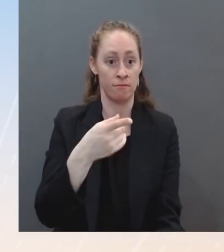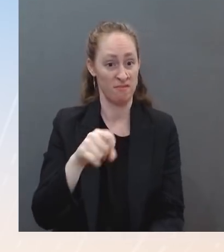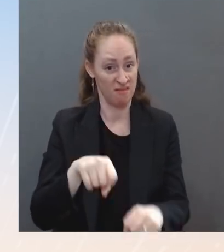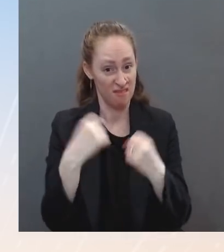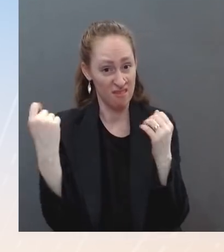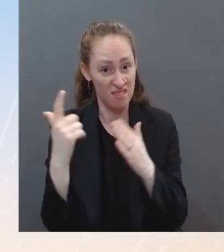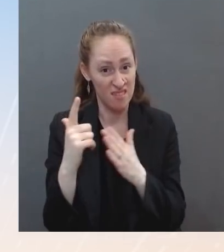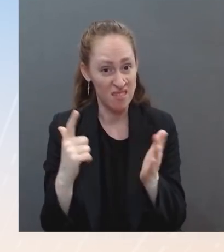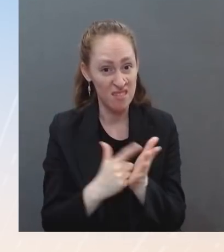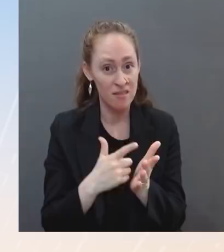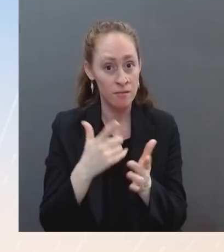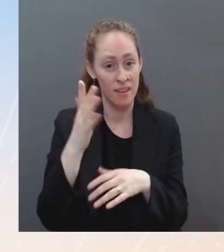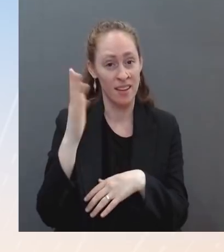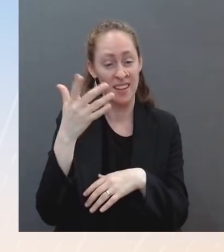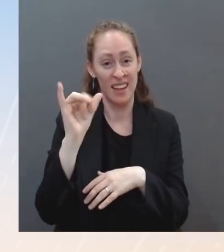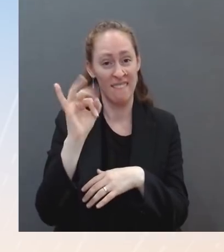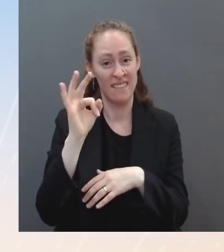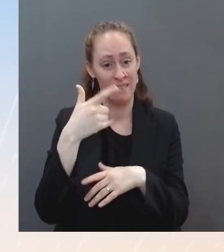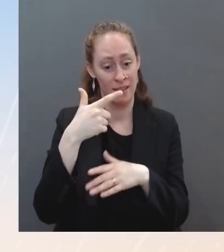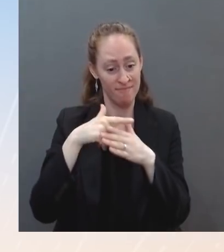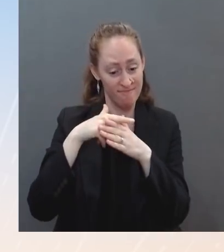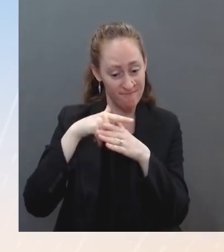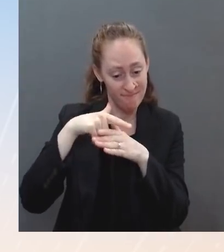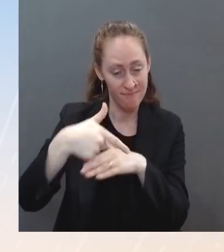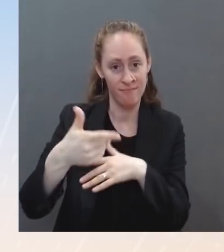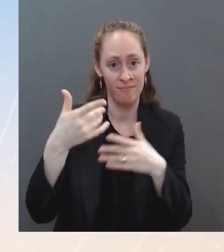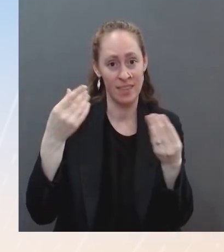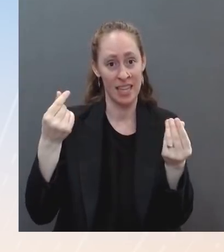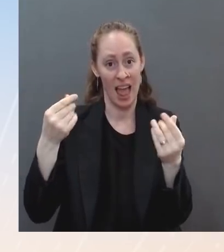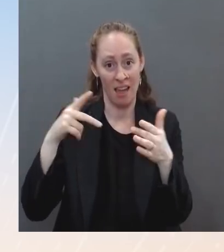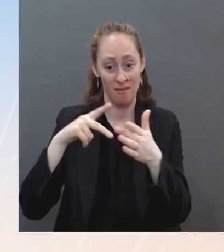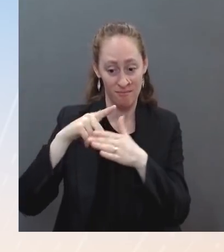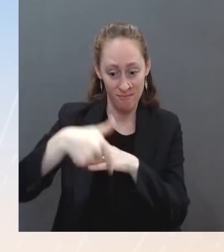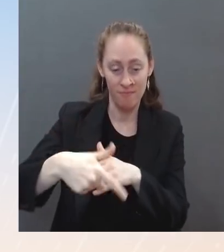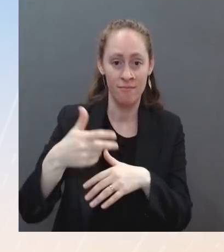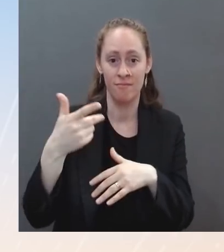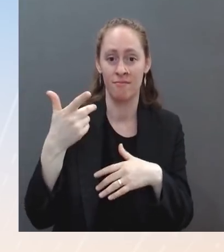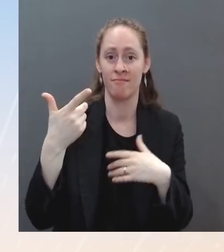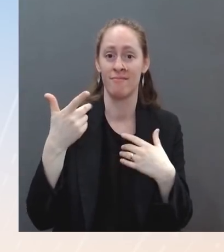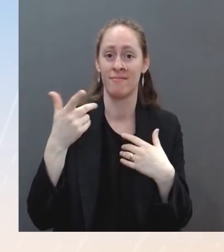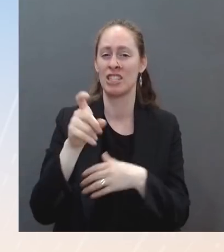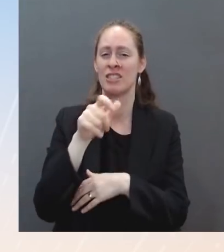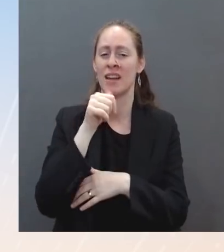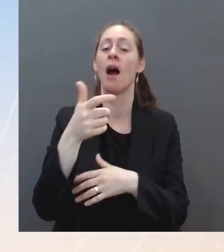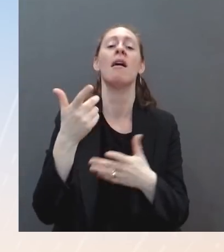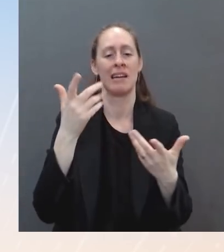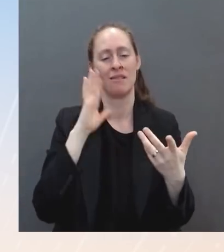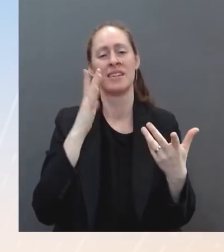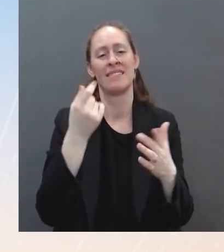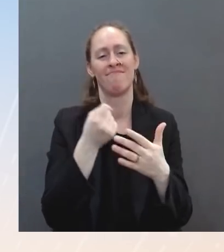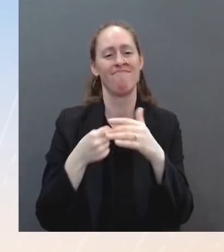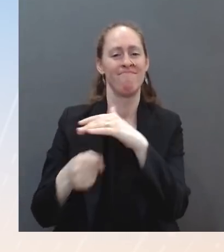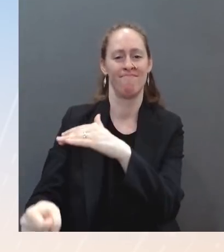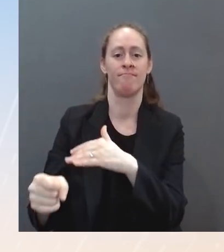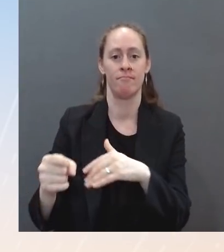to remain in the United States, they'll be expeditiously removed and returned to their country of origin. As a reminder, economic need